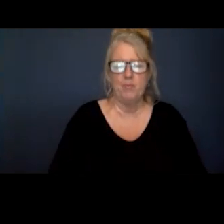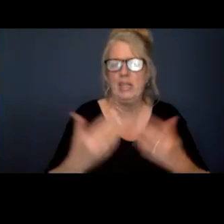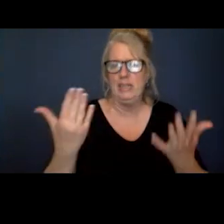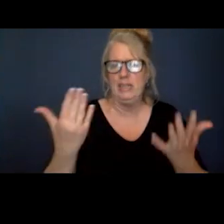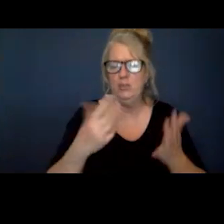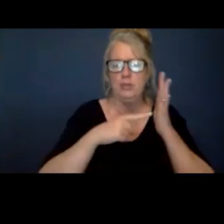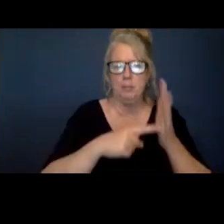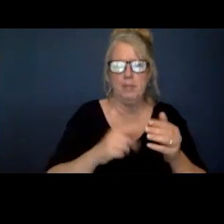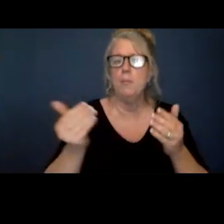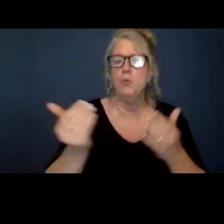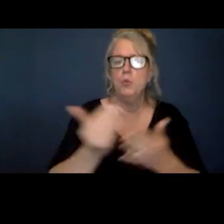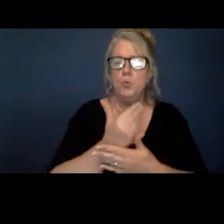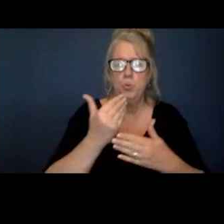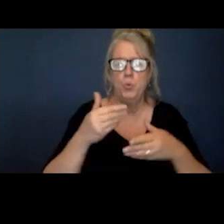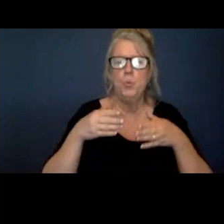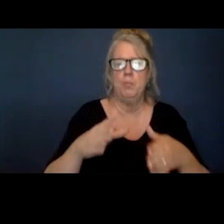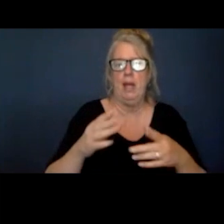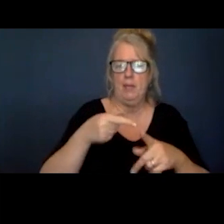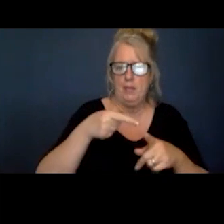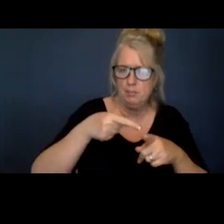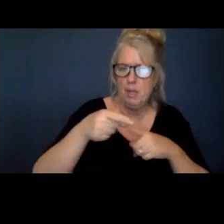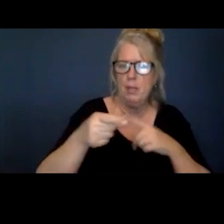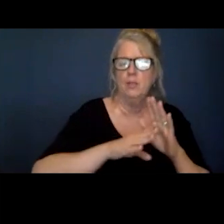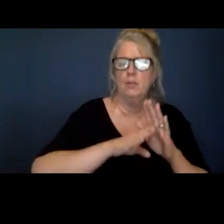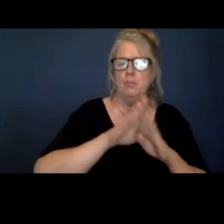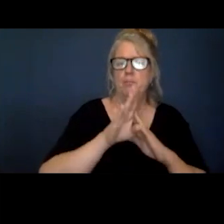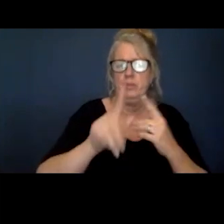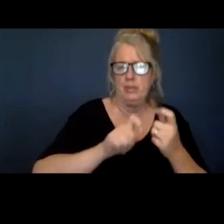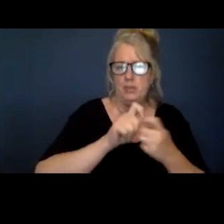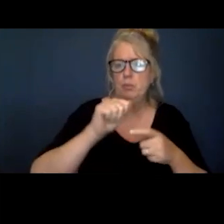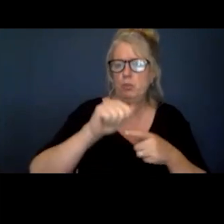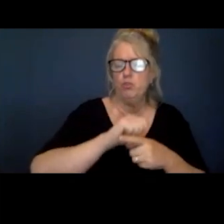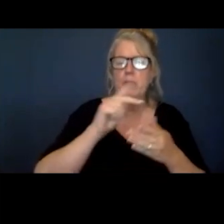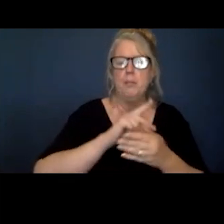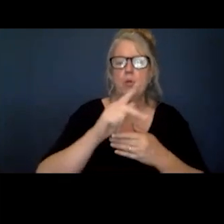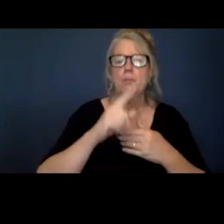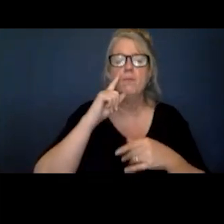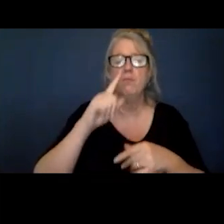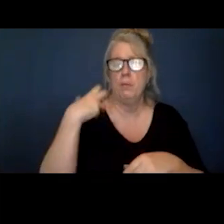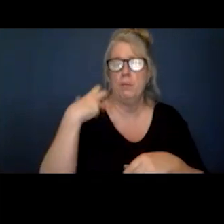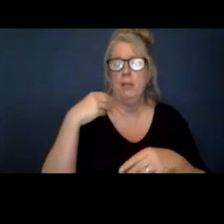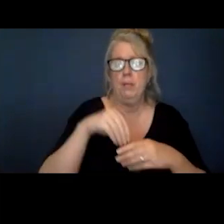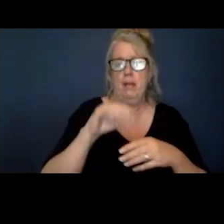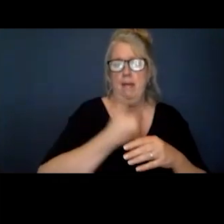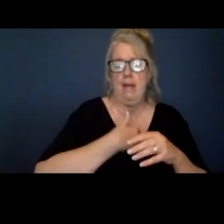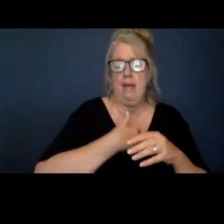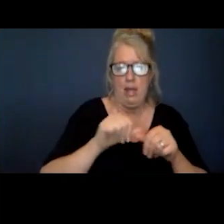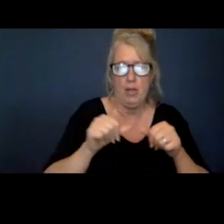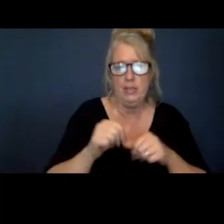NewPath specializes in developing custom training programs for employers in our area or industry.